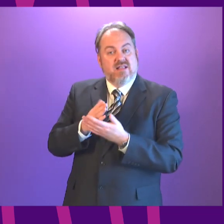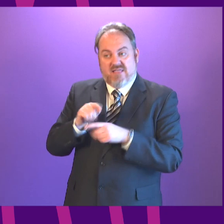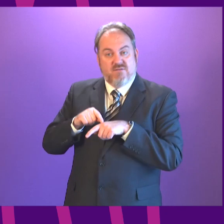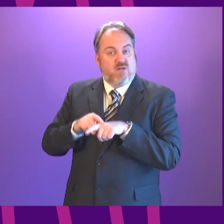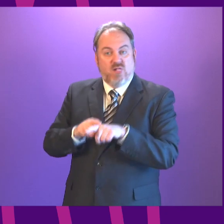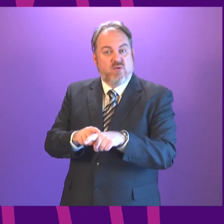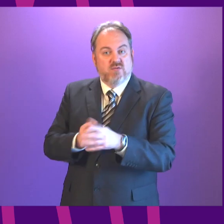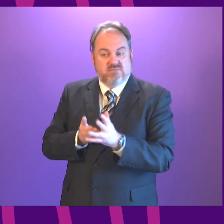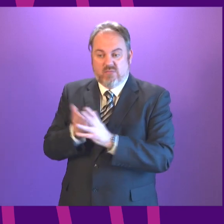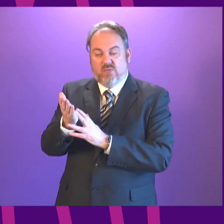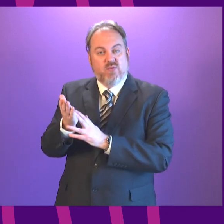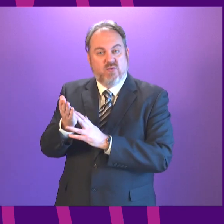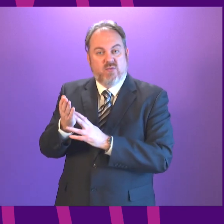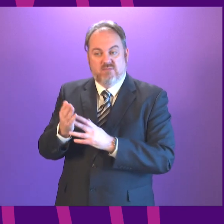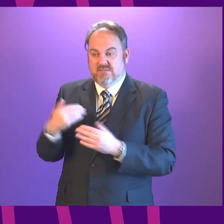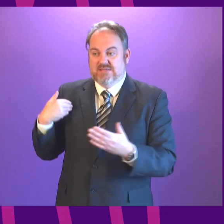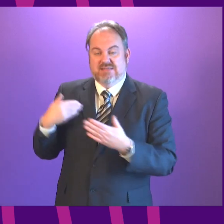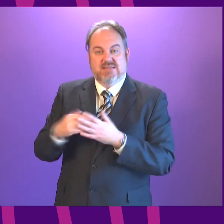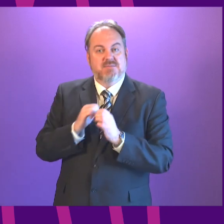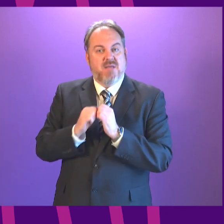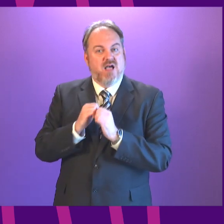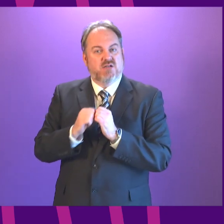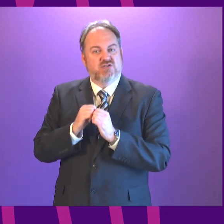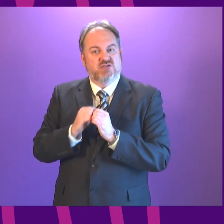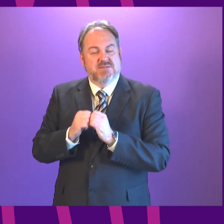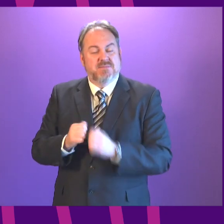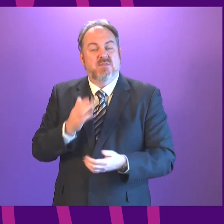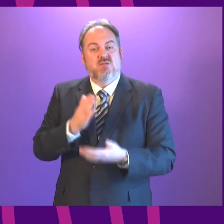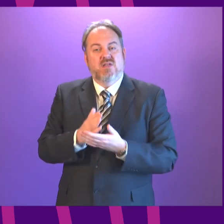the pandemic. It is not for me to comment on policing on the English side of the border,